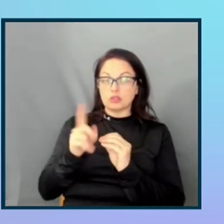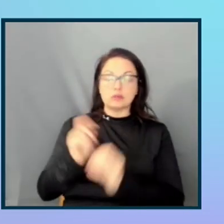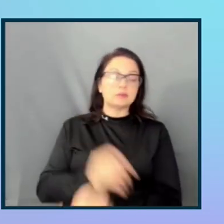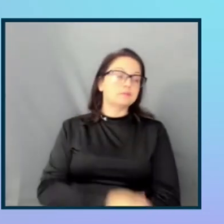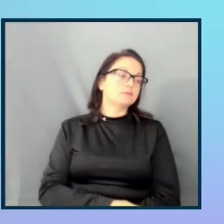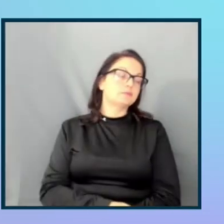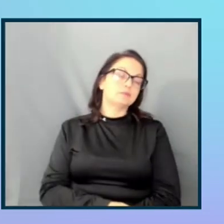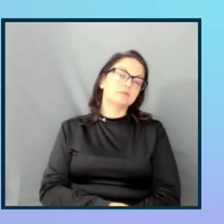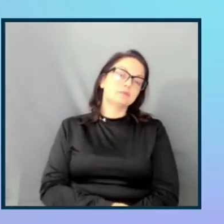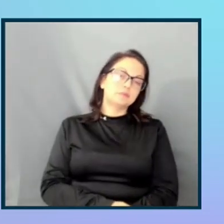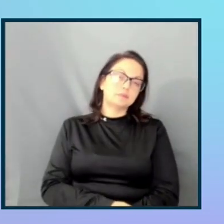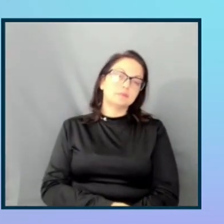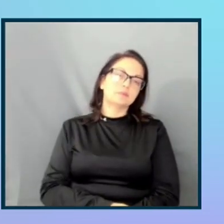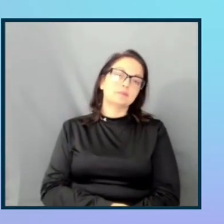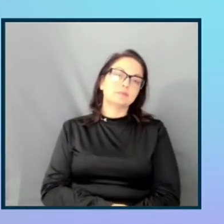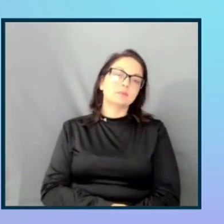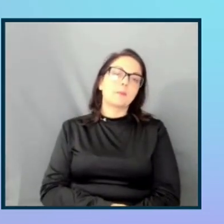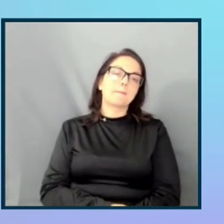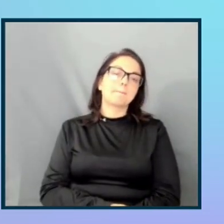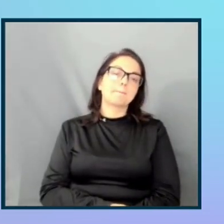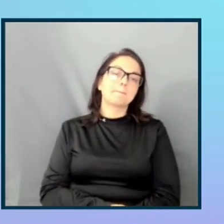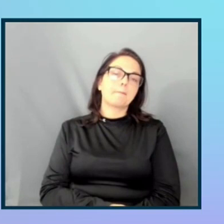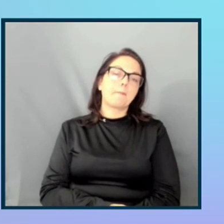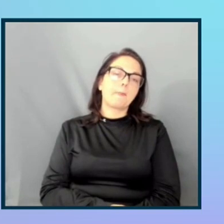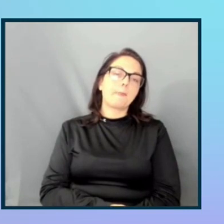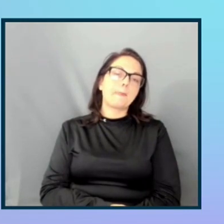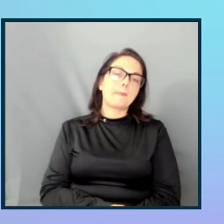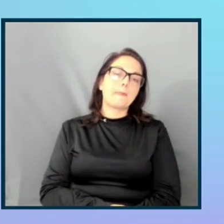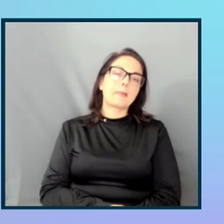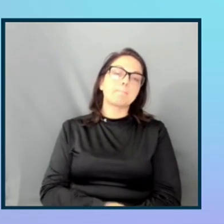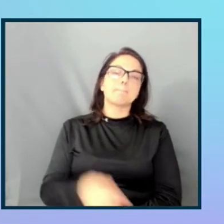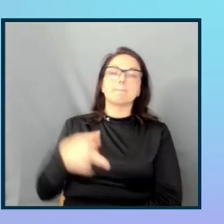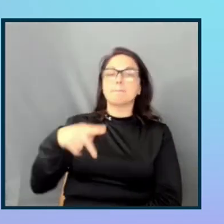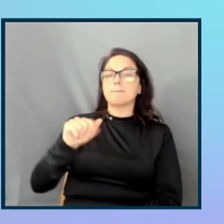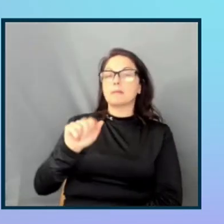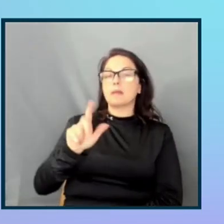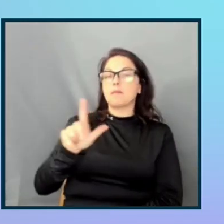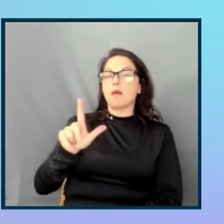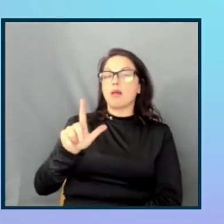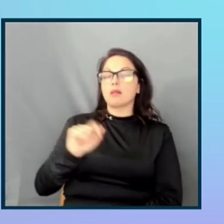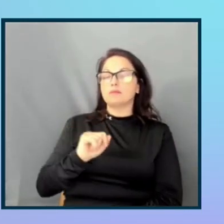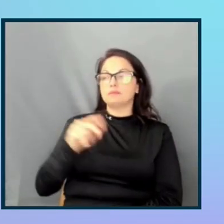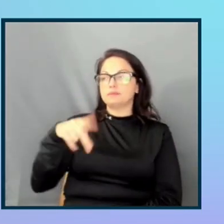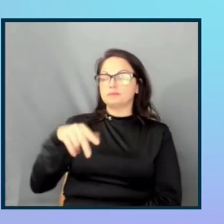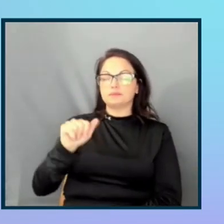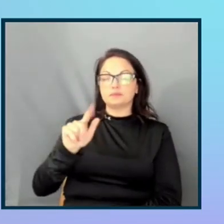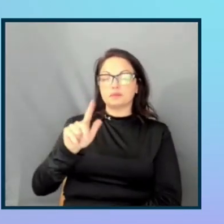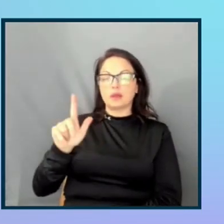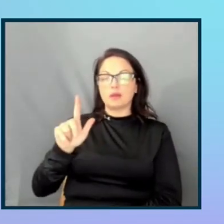Ooh, I lost my window. This one's from Paul, Paul B. "Could including a feedback form